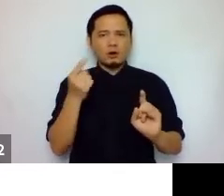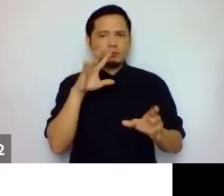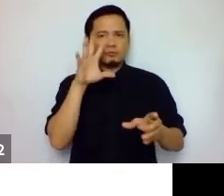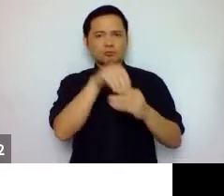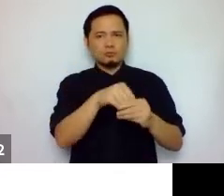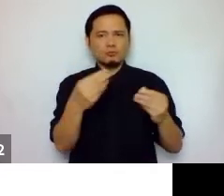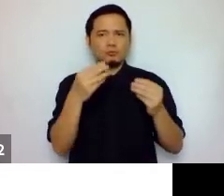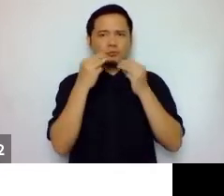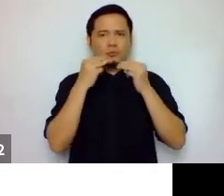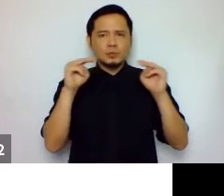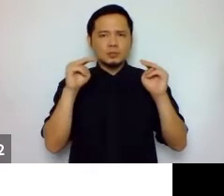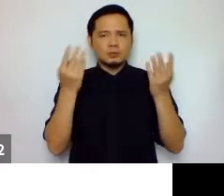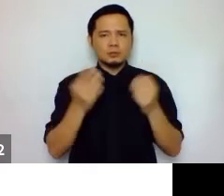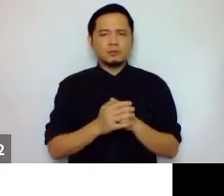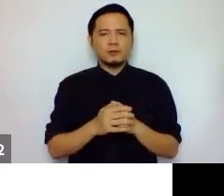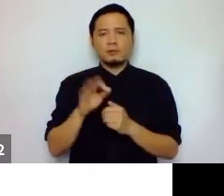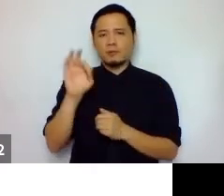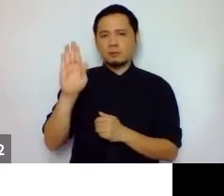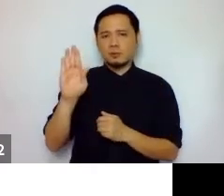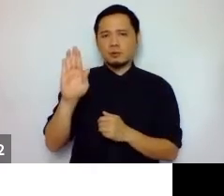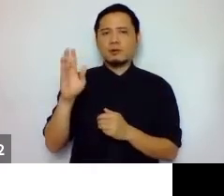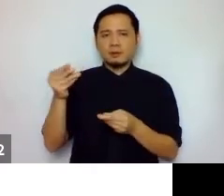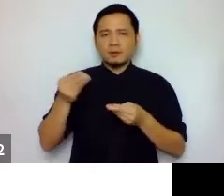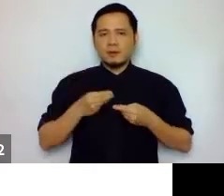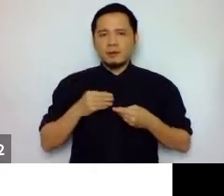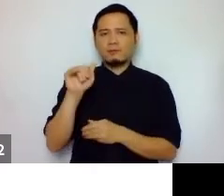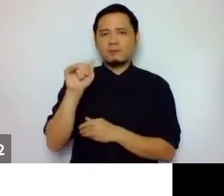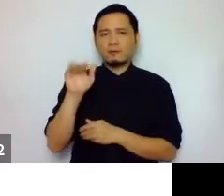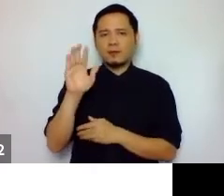Facebook gave us credits of about 15 thousand US dollars.